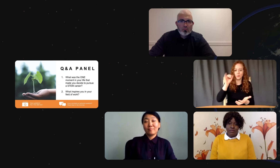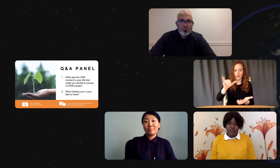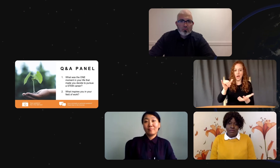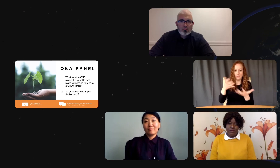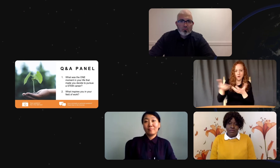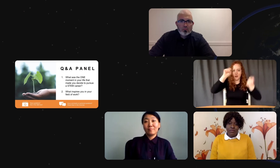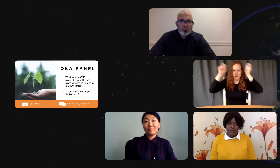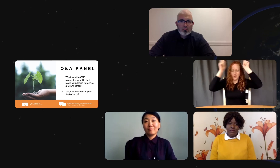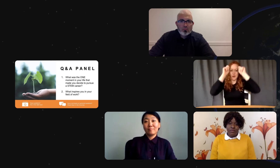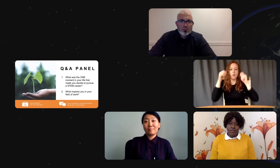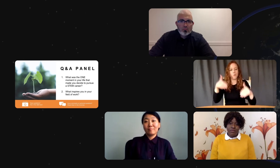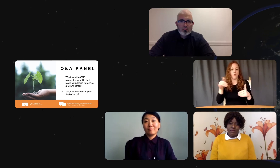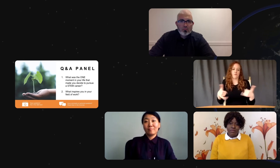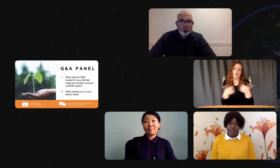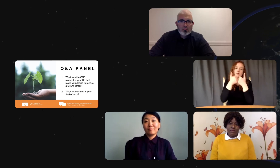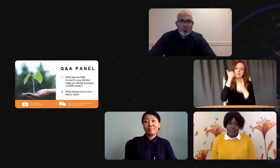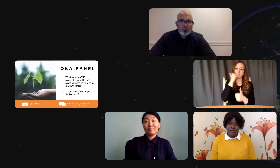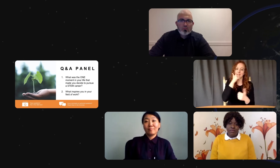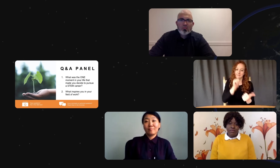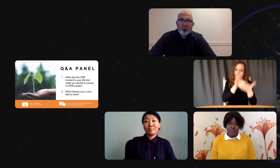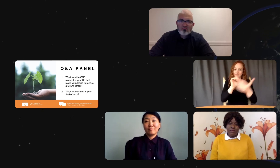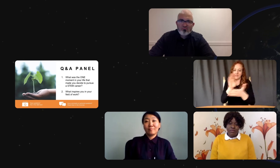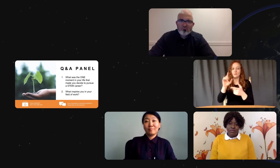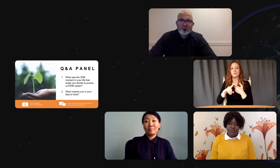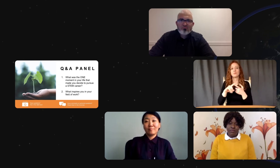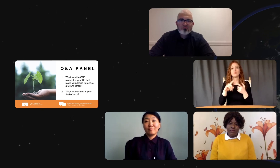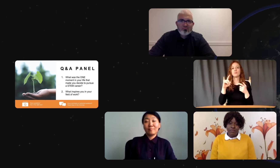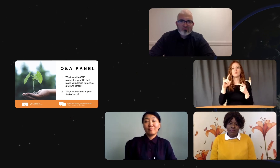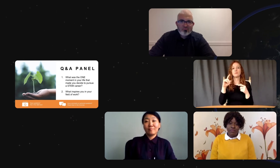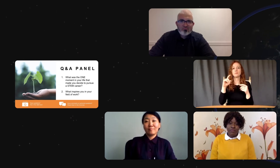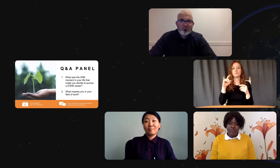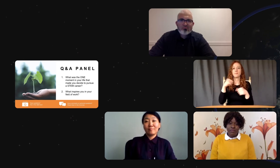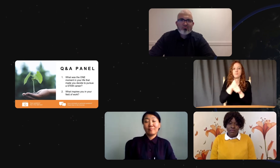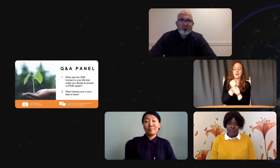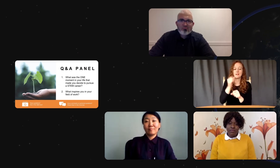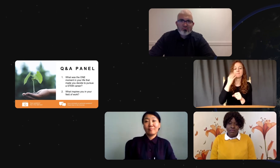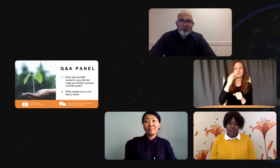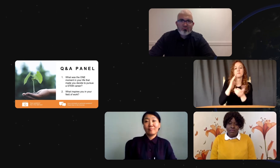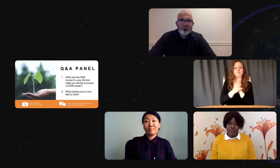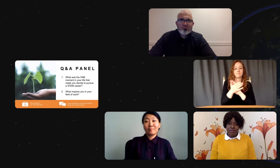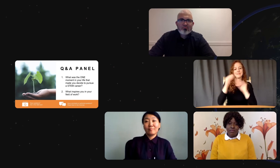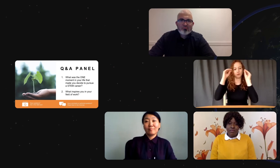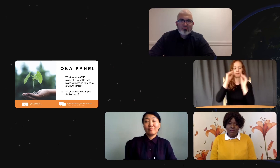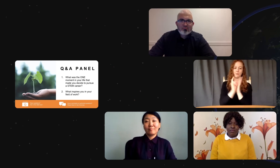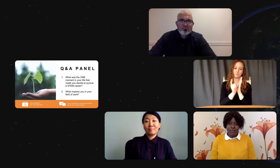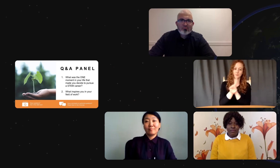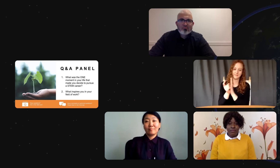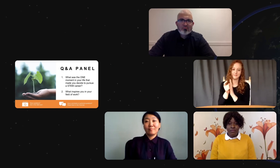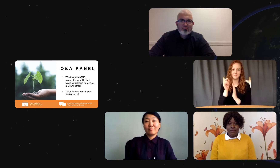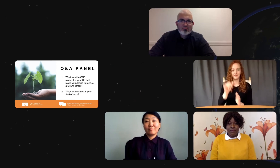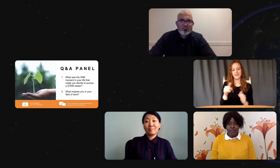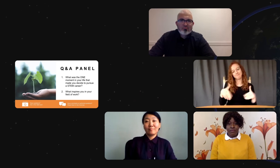There are a lot of hats I wear as a researcher.